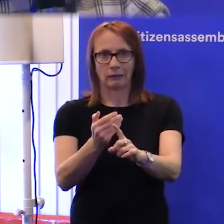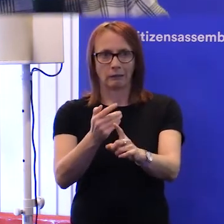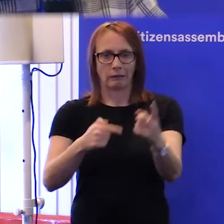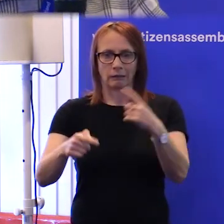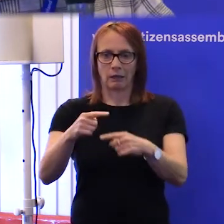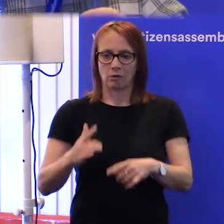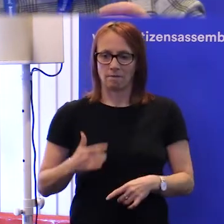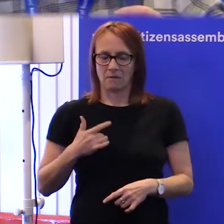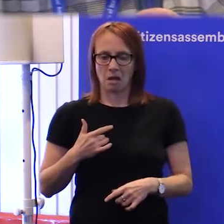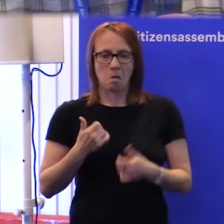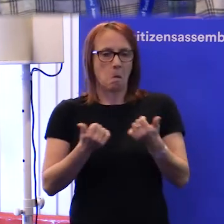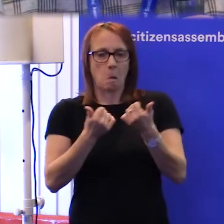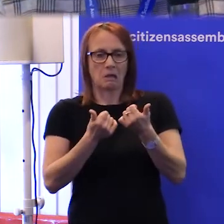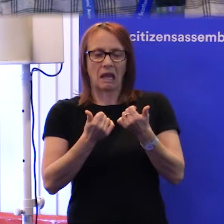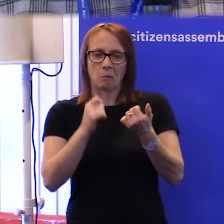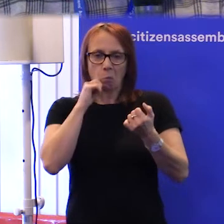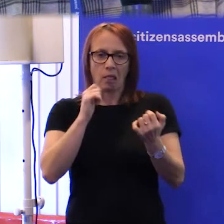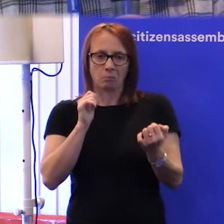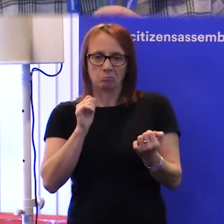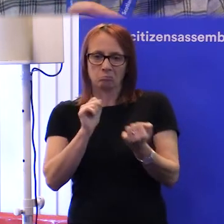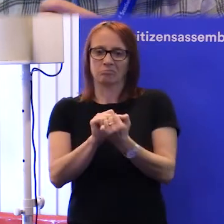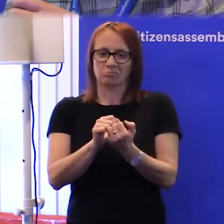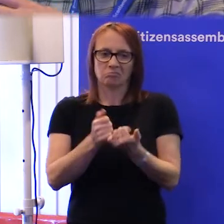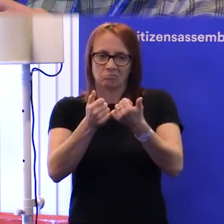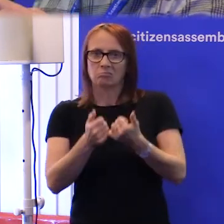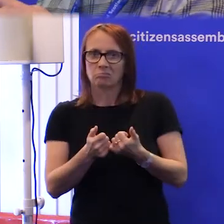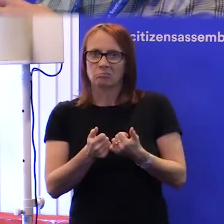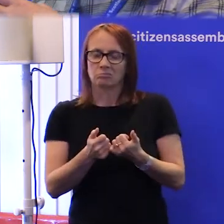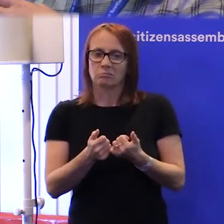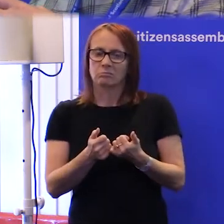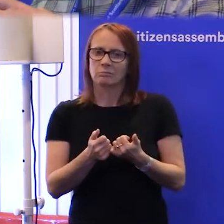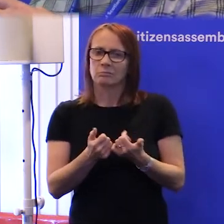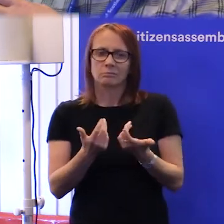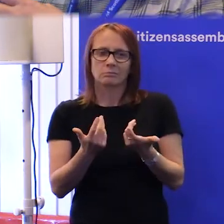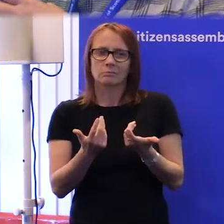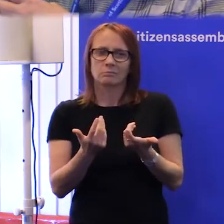those trade-offs and recognize where those differences are actually the